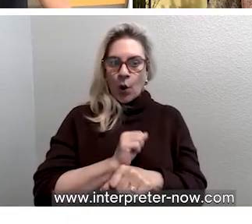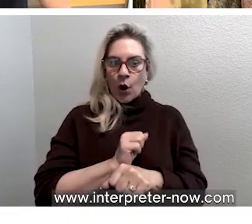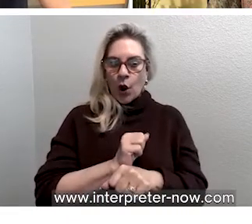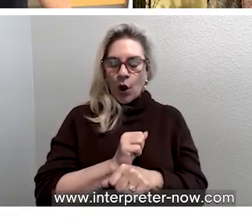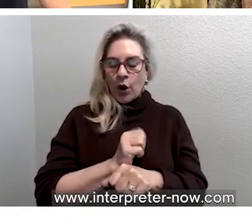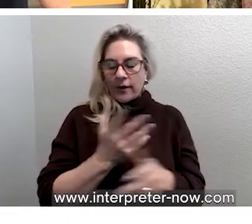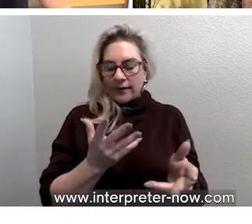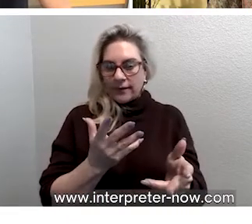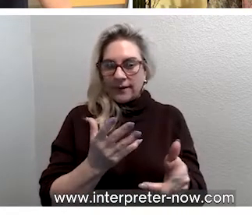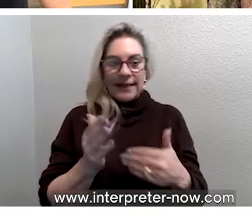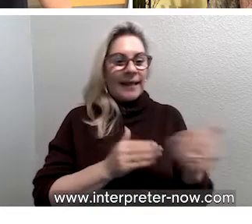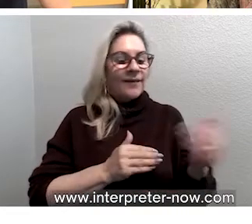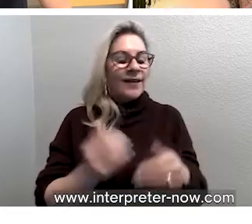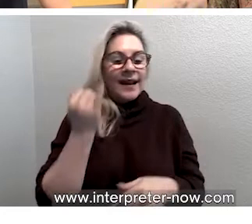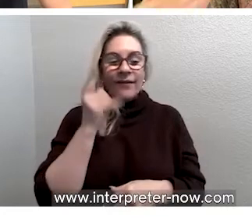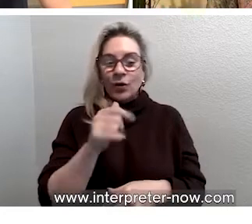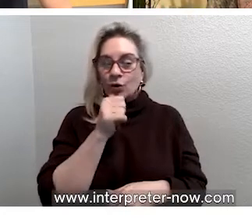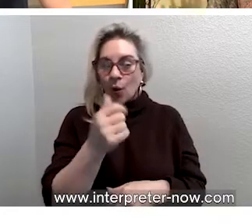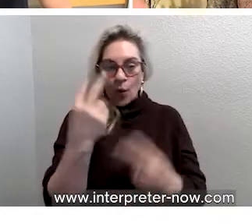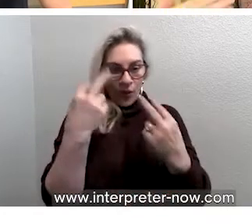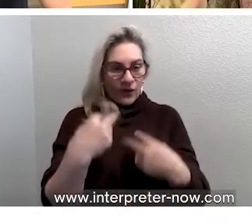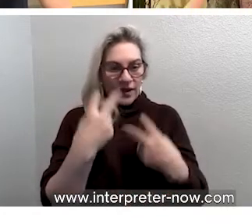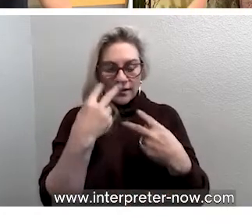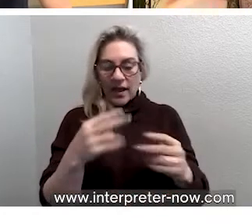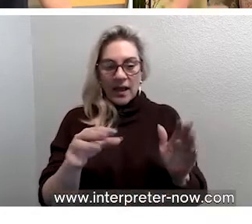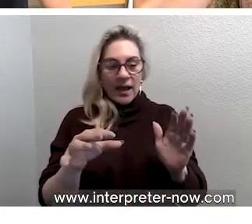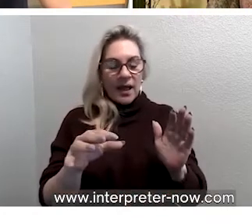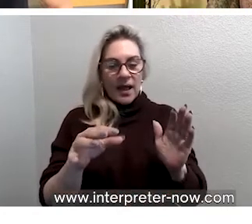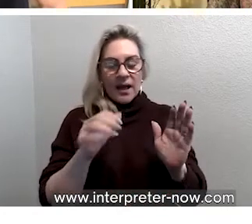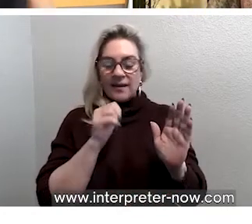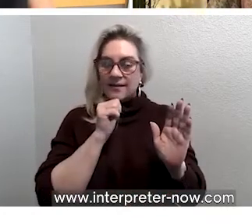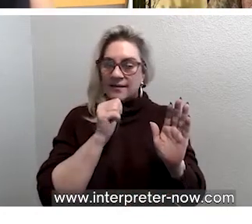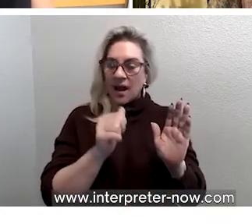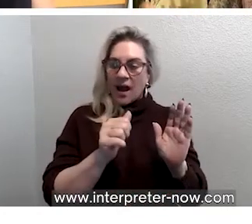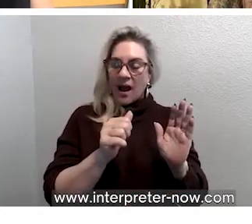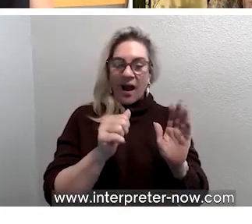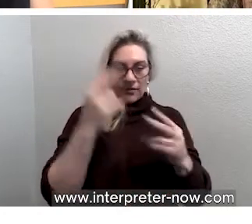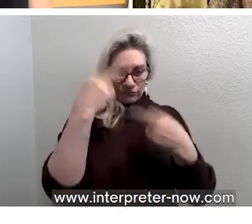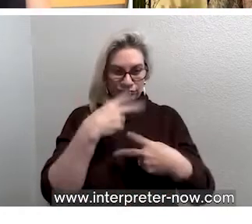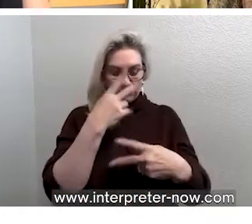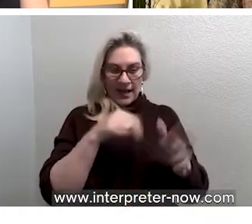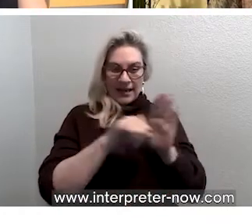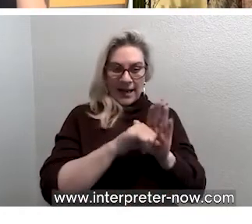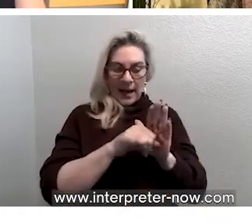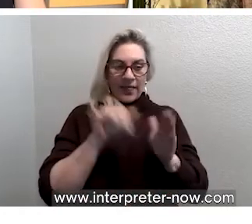Even if you aren't visibly identifiable as being a part of a religion, there are many